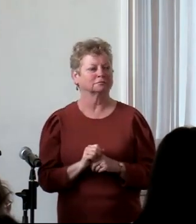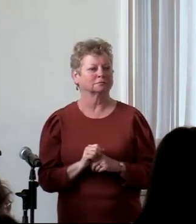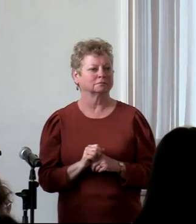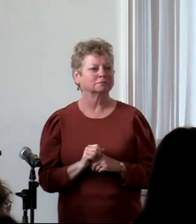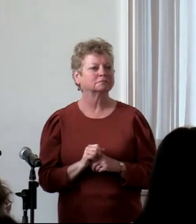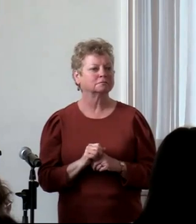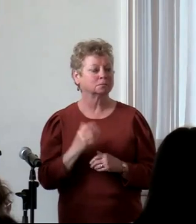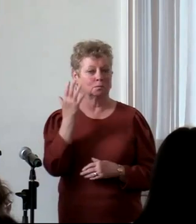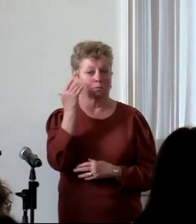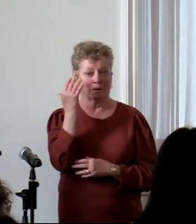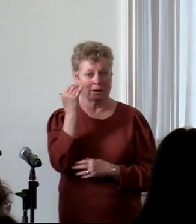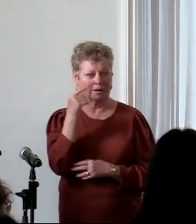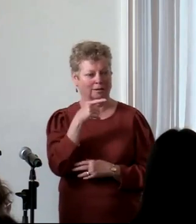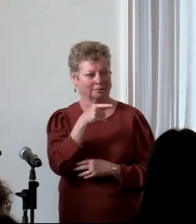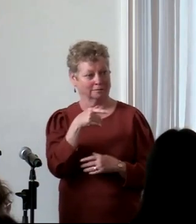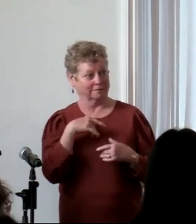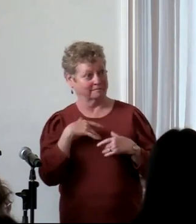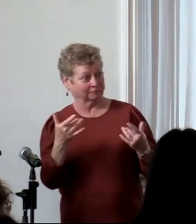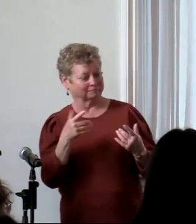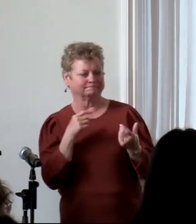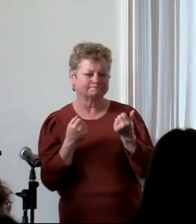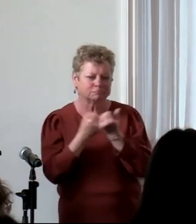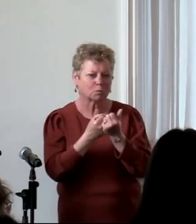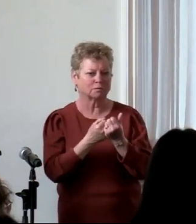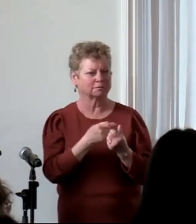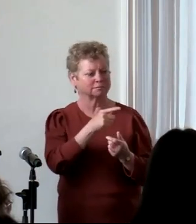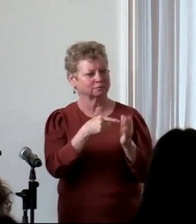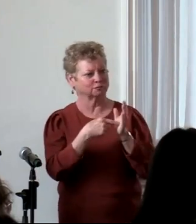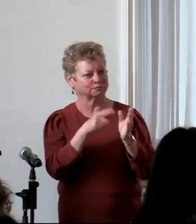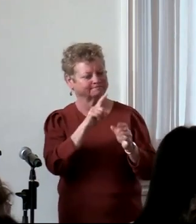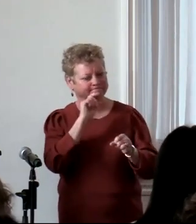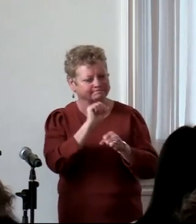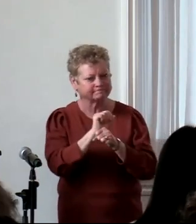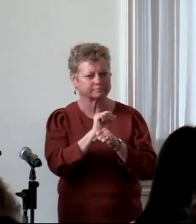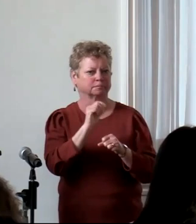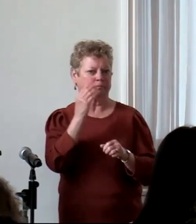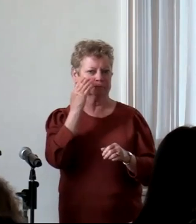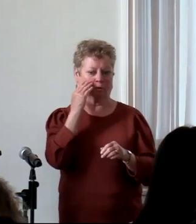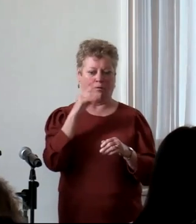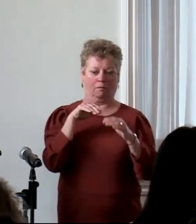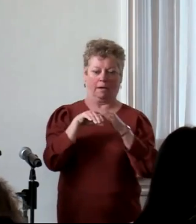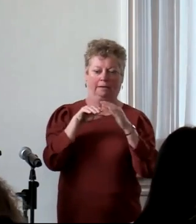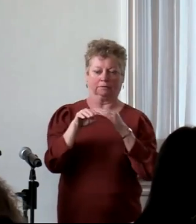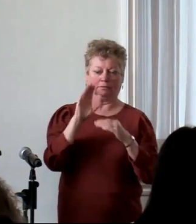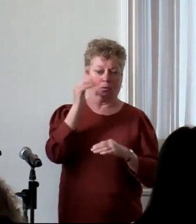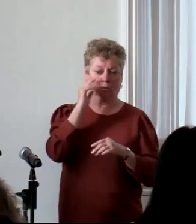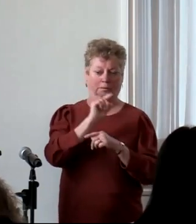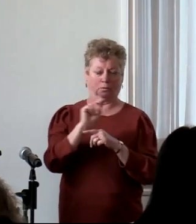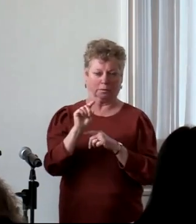for supporting this event. For showcasing their commitment to Access Awareness Week. It takes all of us together